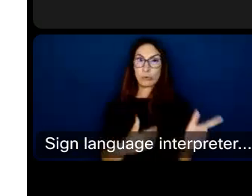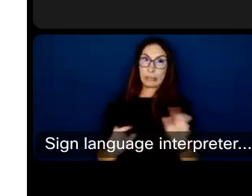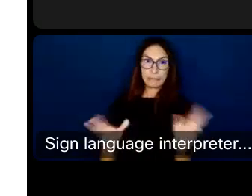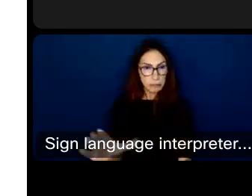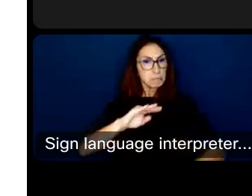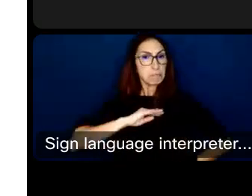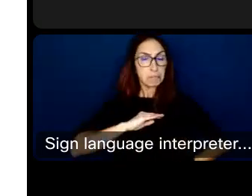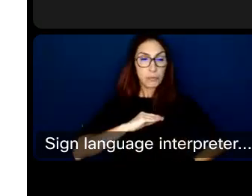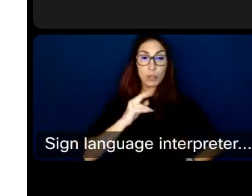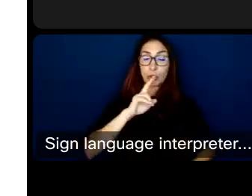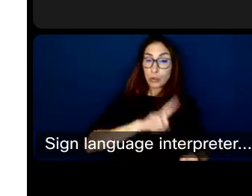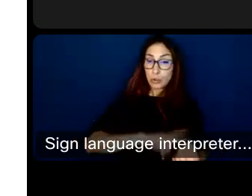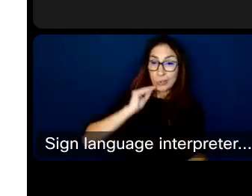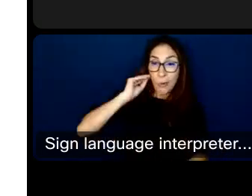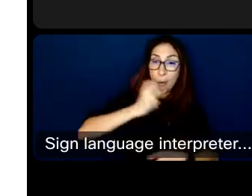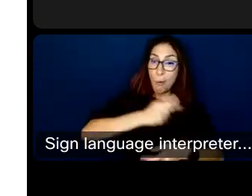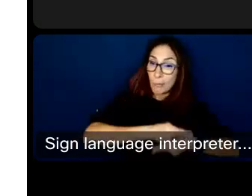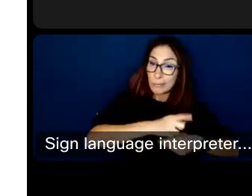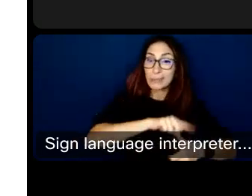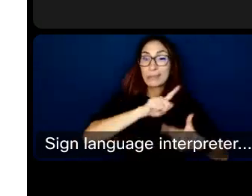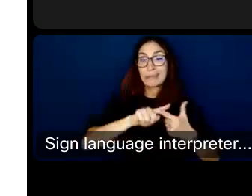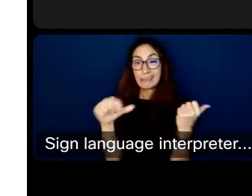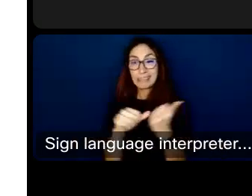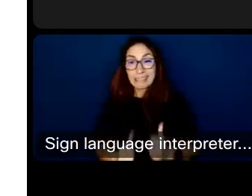and our home and community based services programs? Are we going